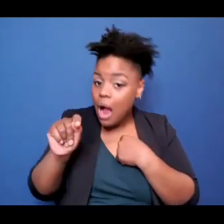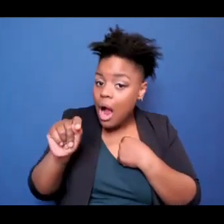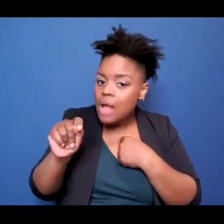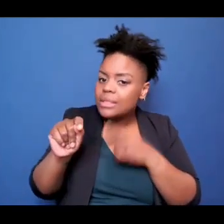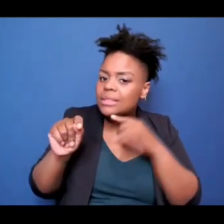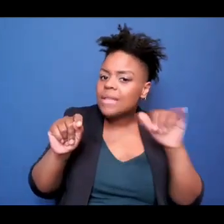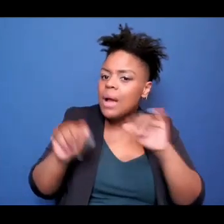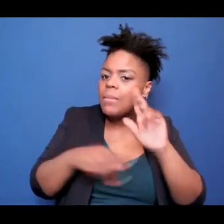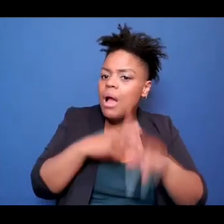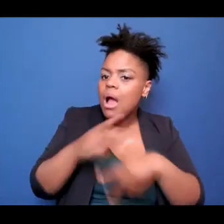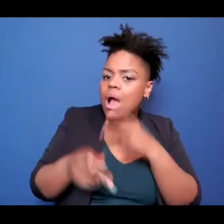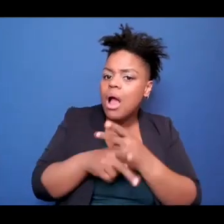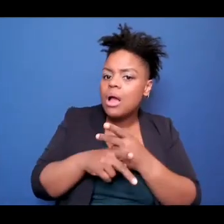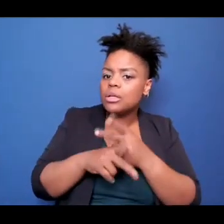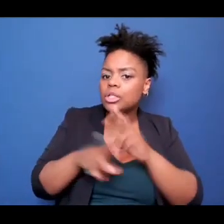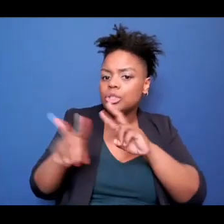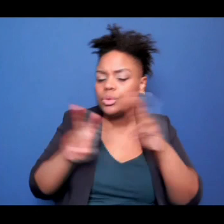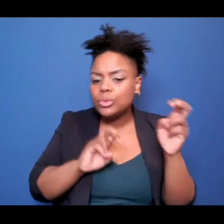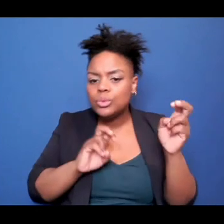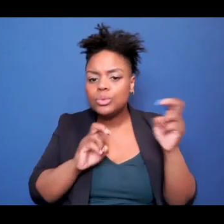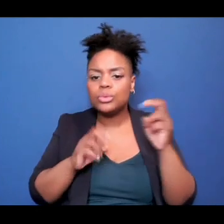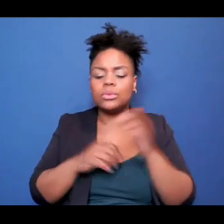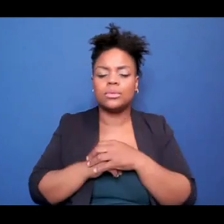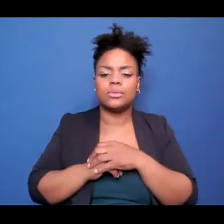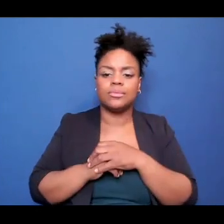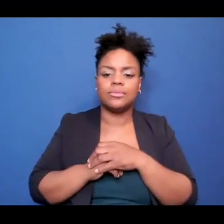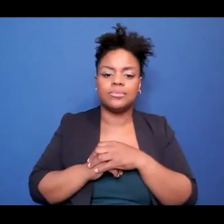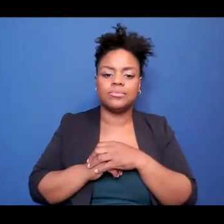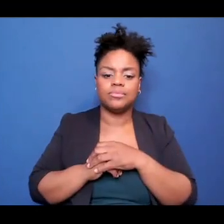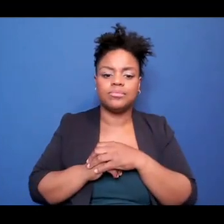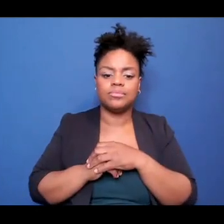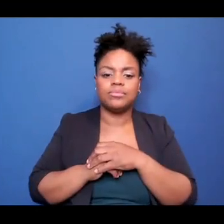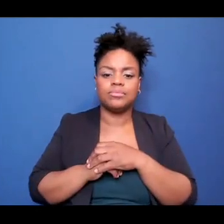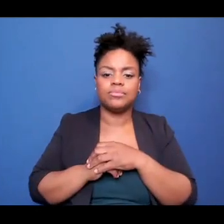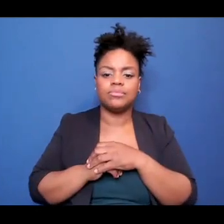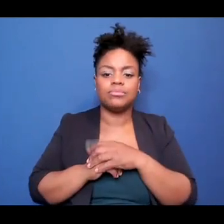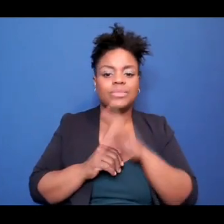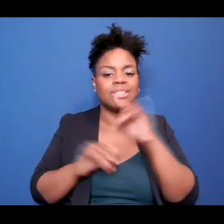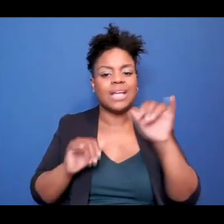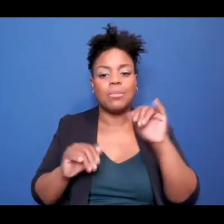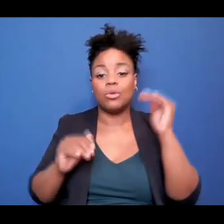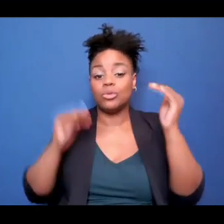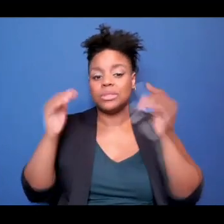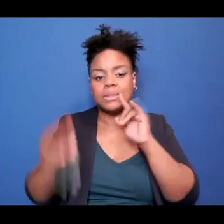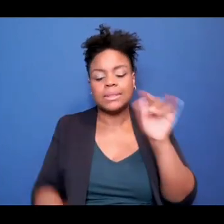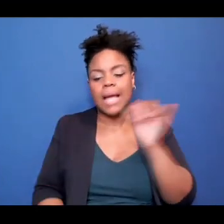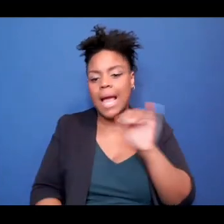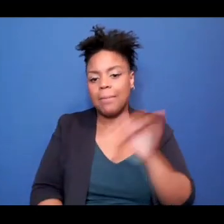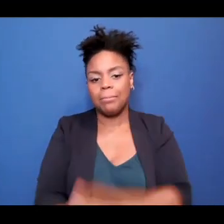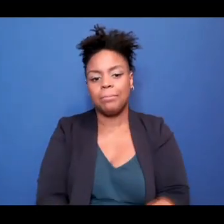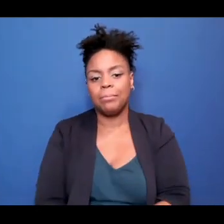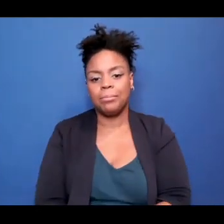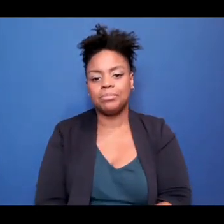PERSONALLY, BUT IT'S THE SAME KIND OF ISSUES AND CONCERNS THAT YOU SEE IN THE ADULT POPULATIONS